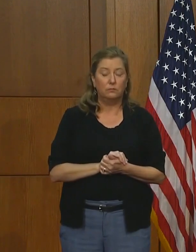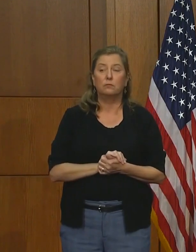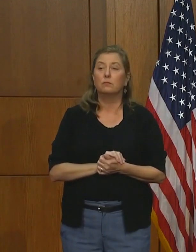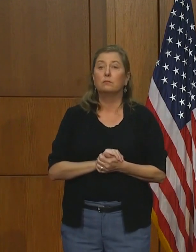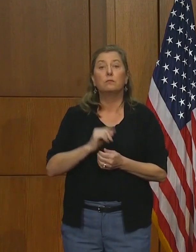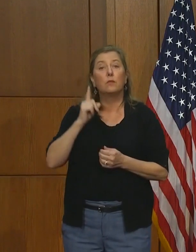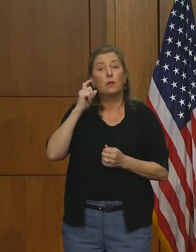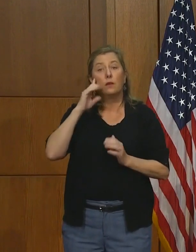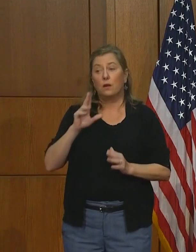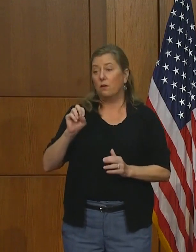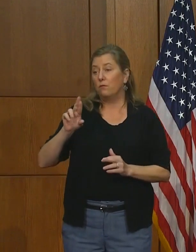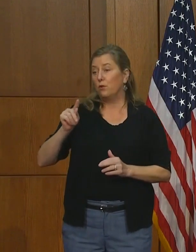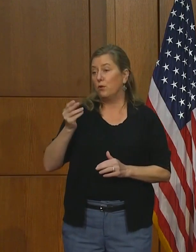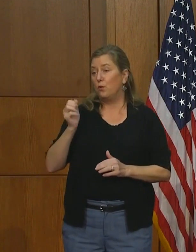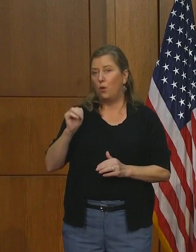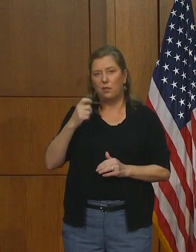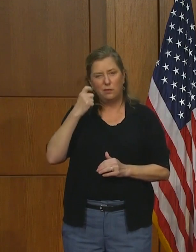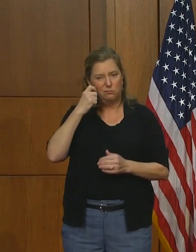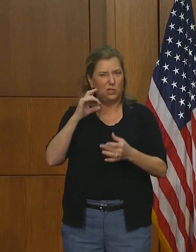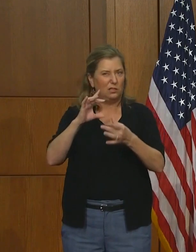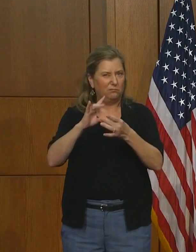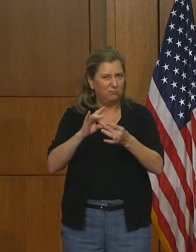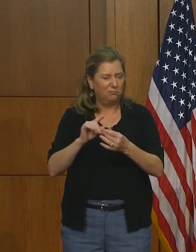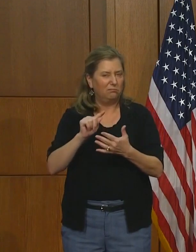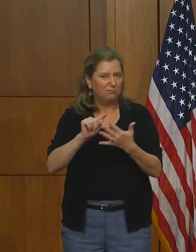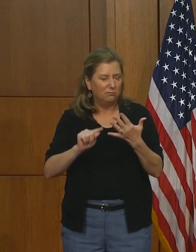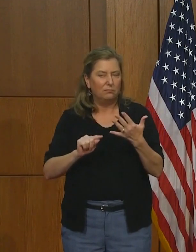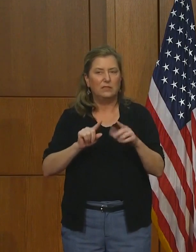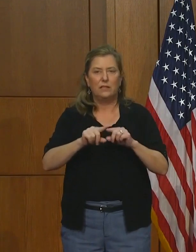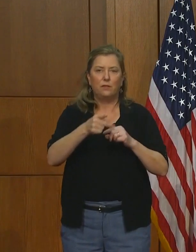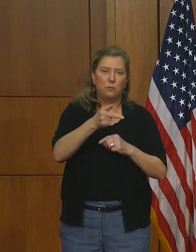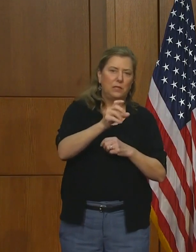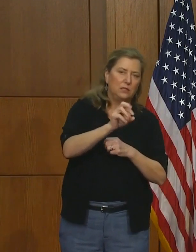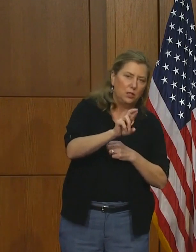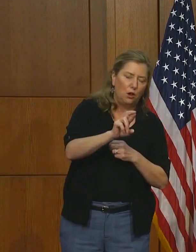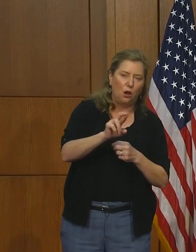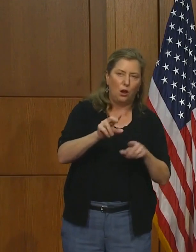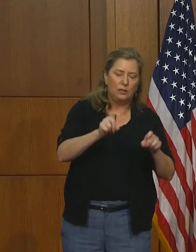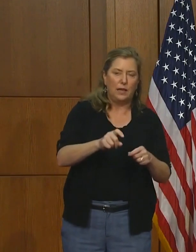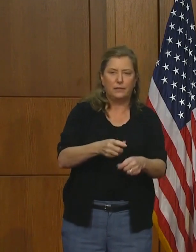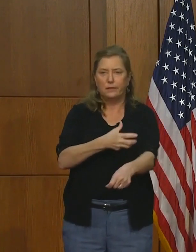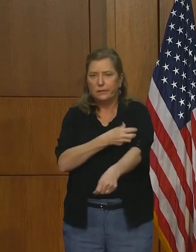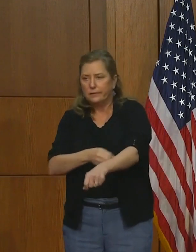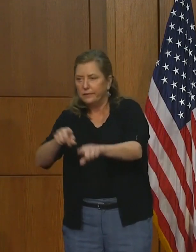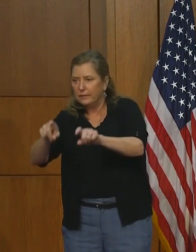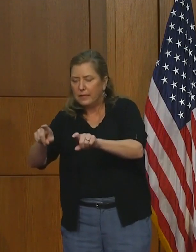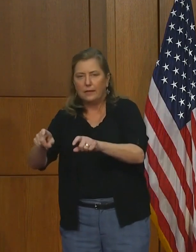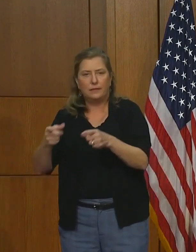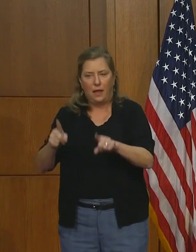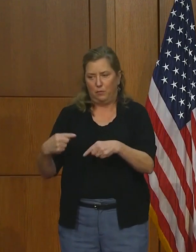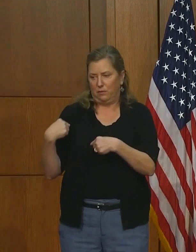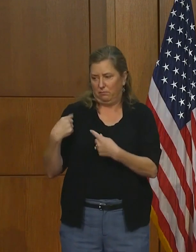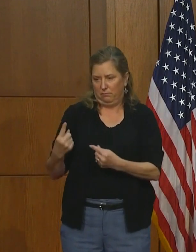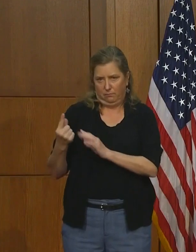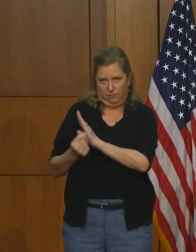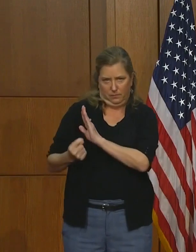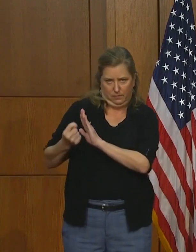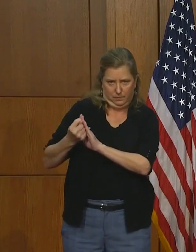THAT'S AN INCREASE OF THIRTY SEVEN. A GOVERNOR- NORTHAM MENTIONED THE NUMBER FIVE. E.